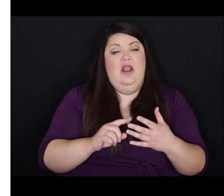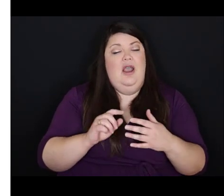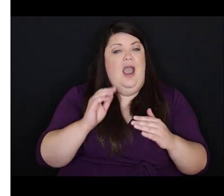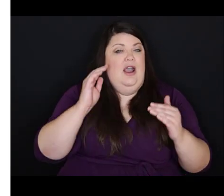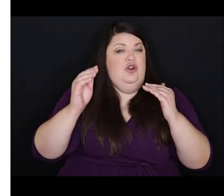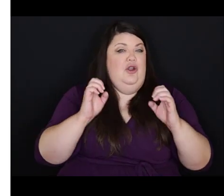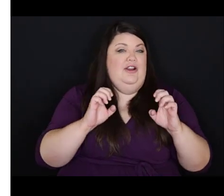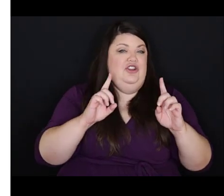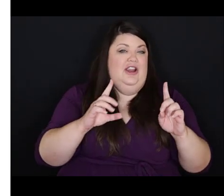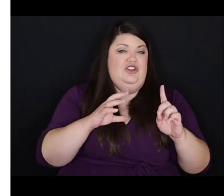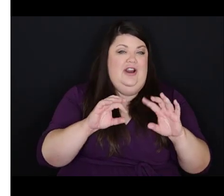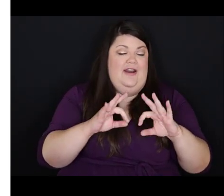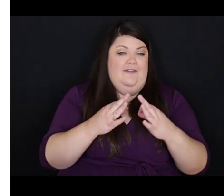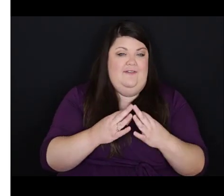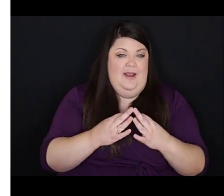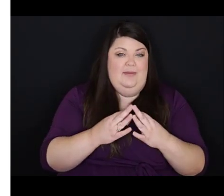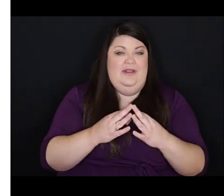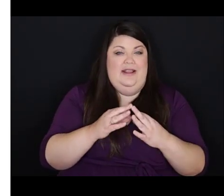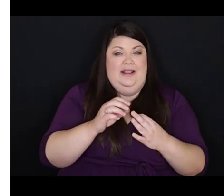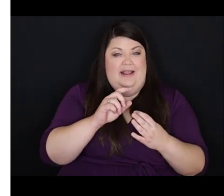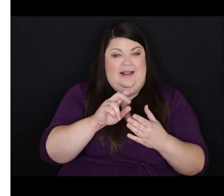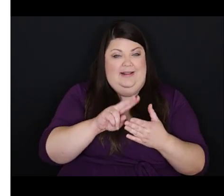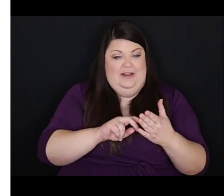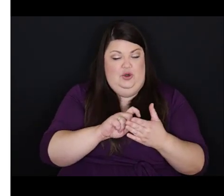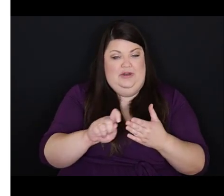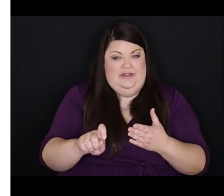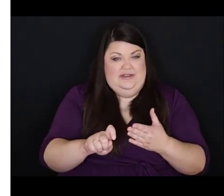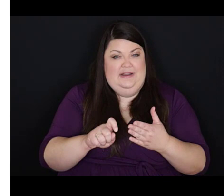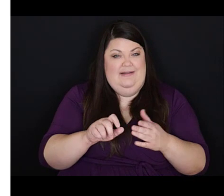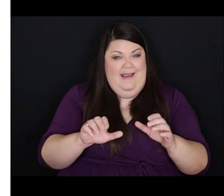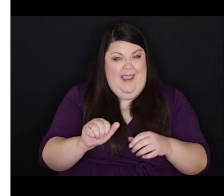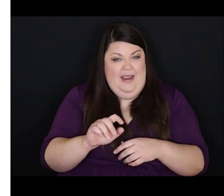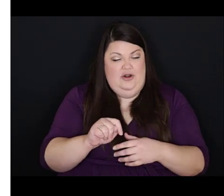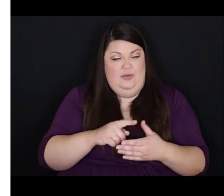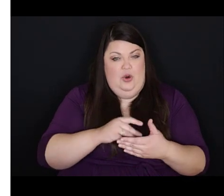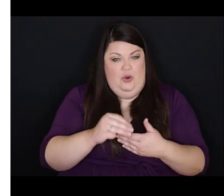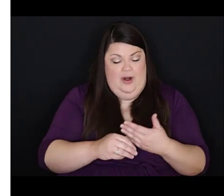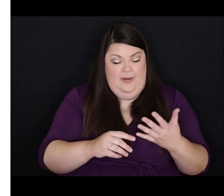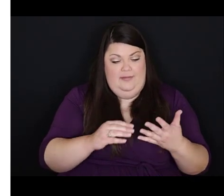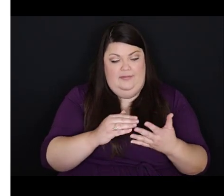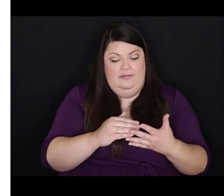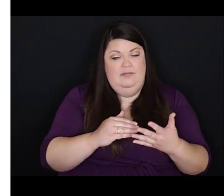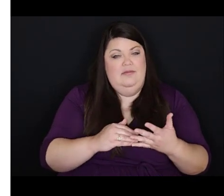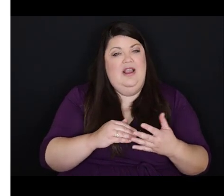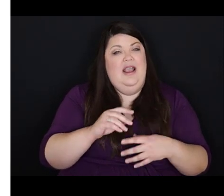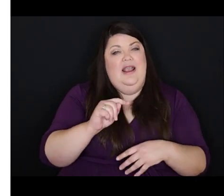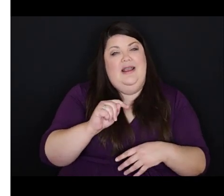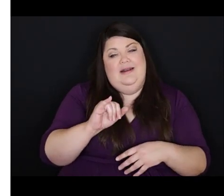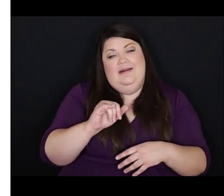Family Literacy Act program, or Title II. The Wagner-Peyser Act Employment Services program,